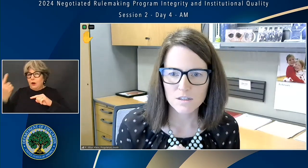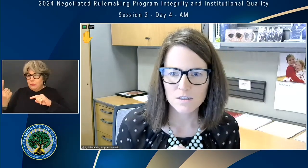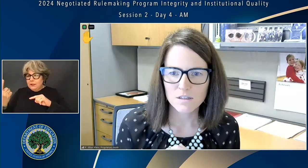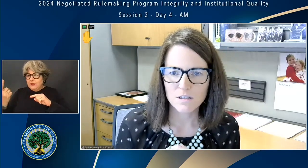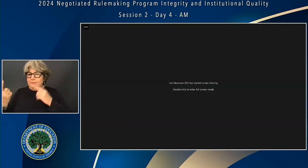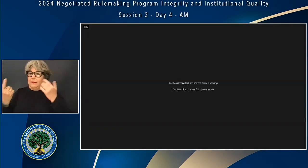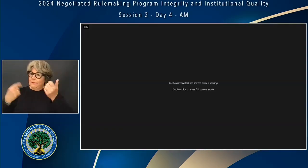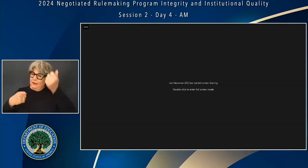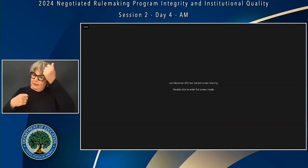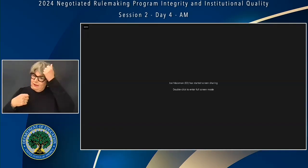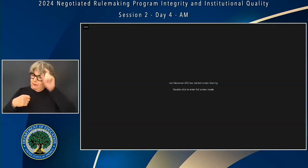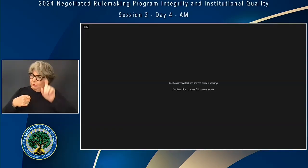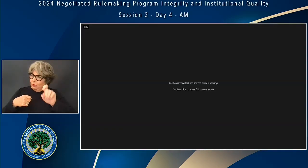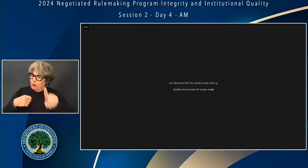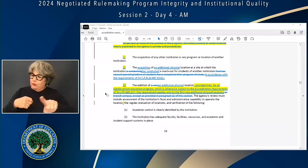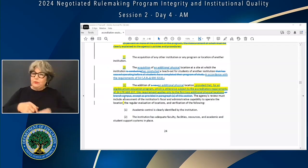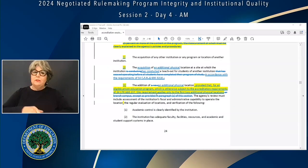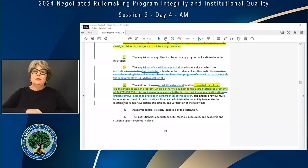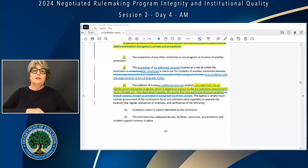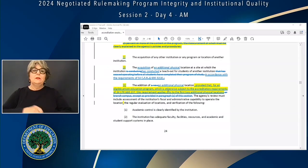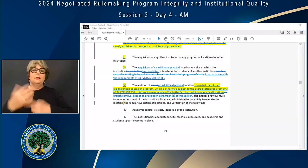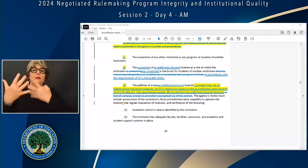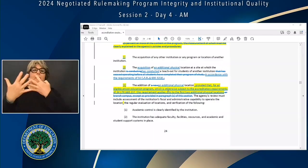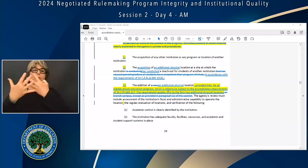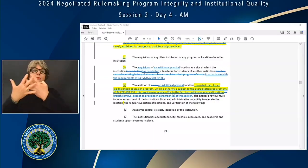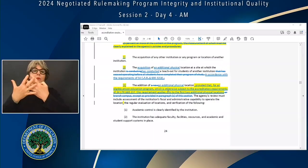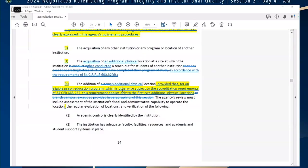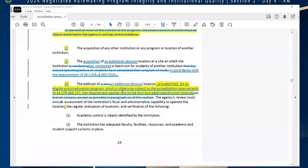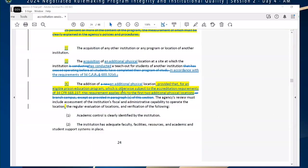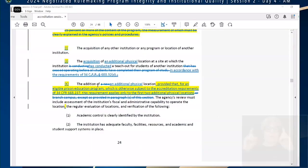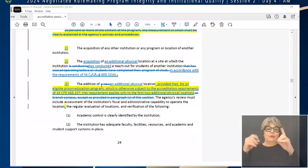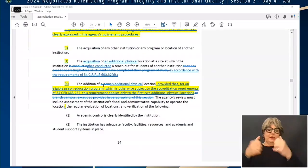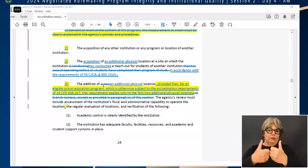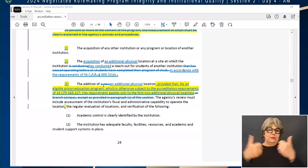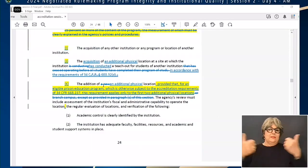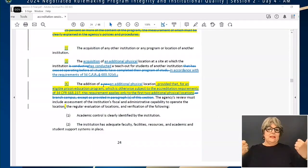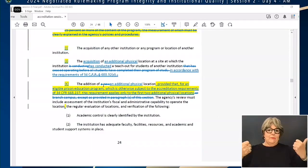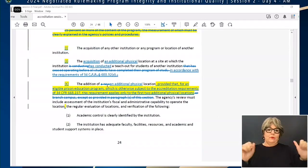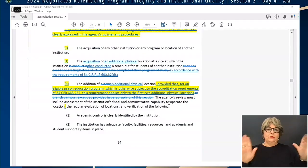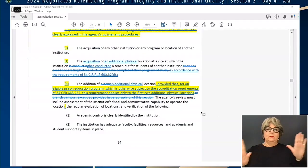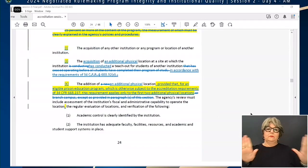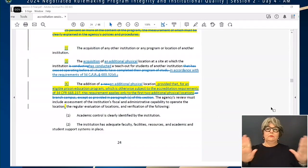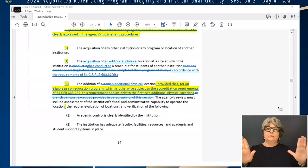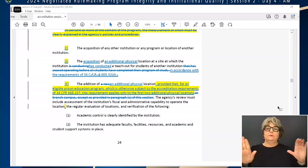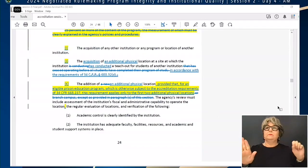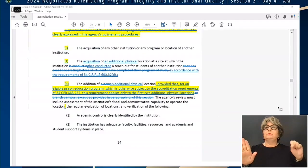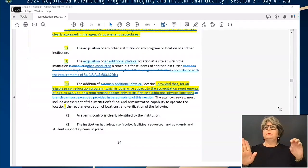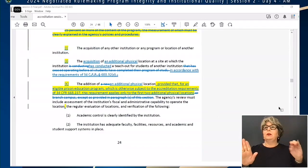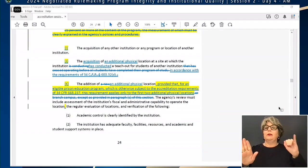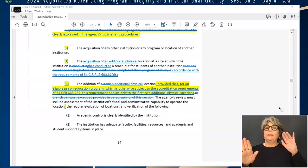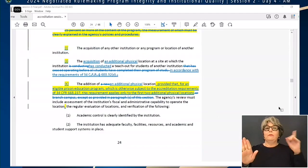No. Prison education programs are dealt with separately. And so it would only be for the first two